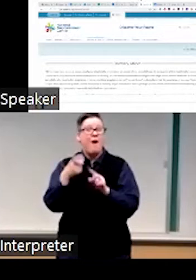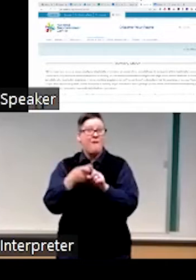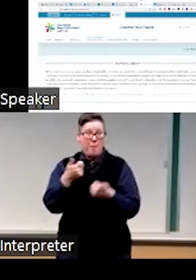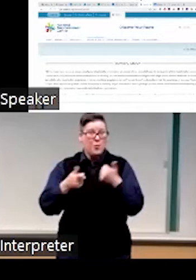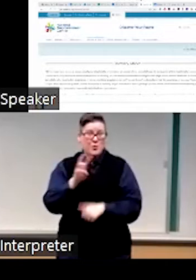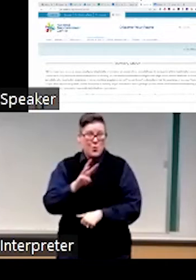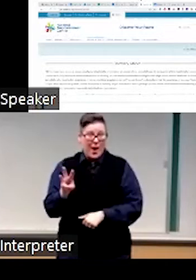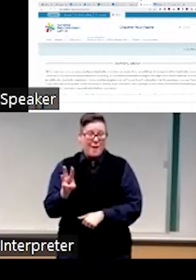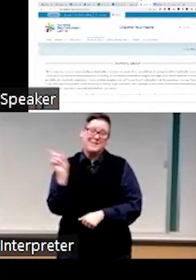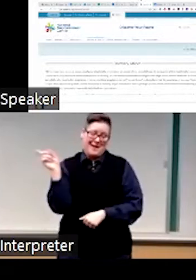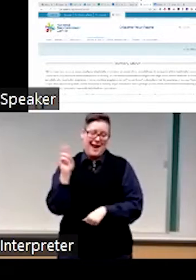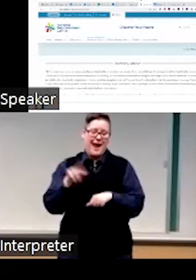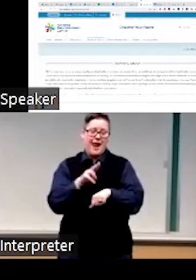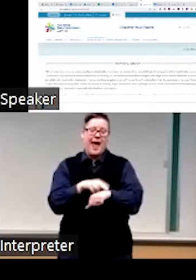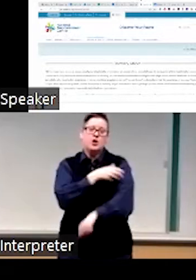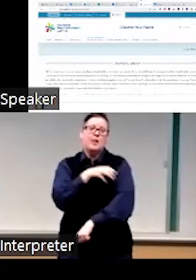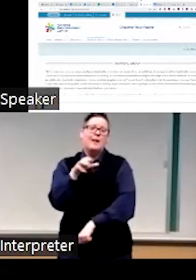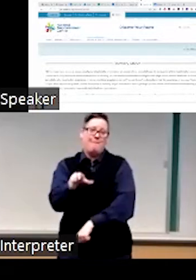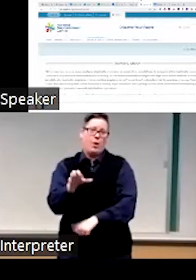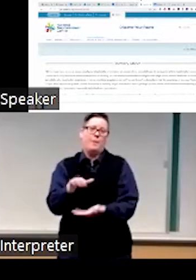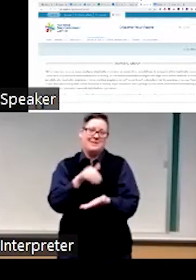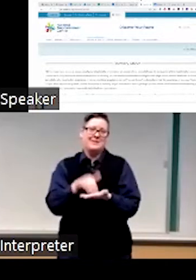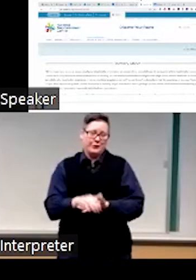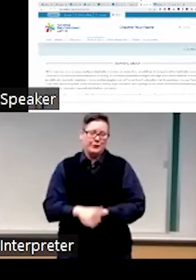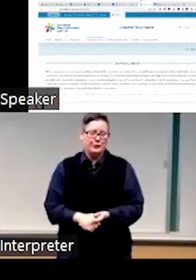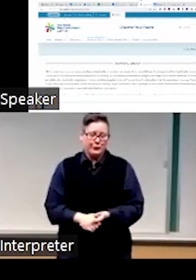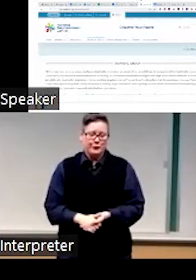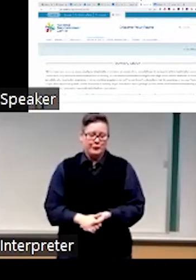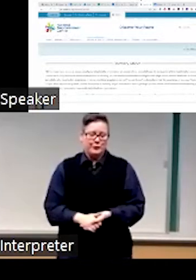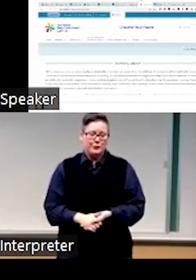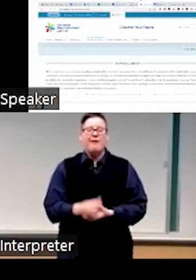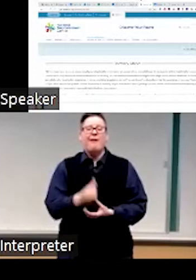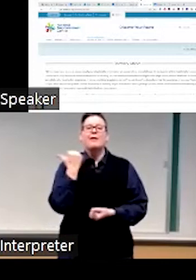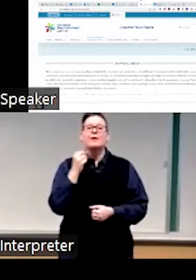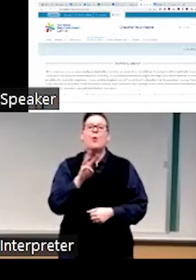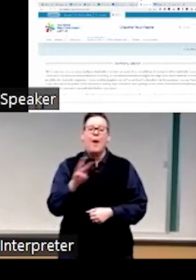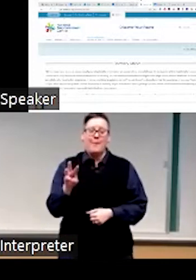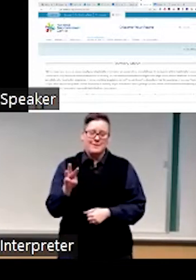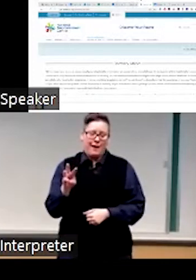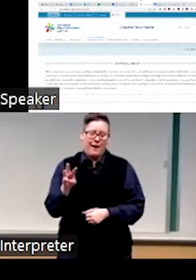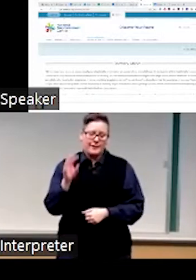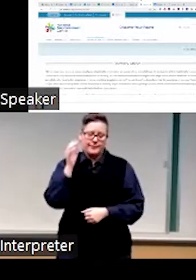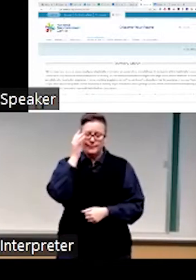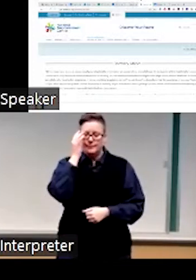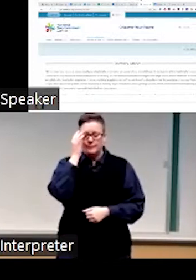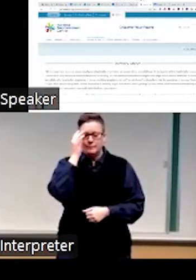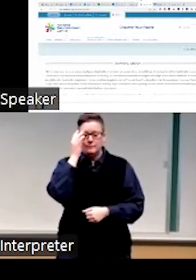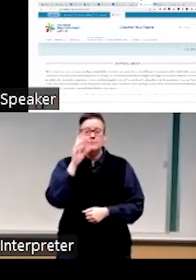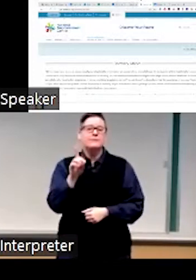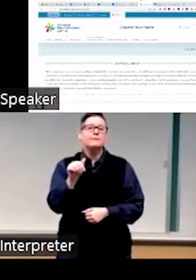the national Empowerment Center um this is a a site that was created by Daniel Fisher Daniel